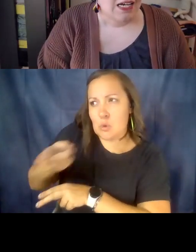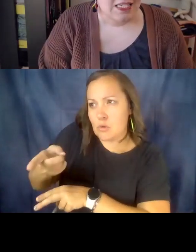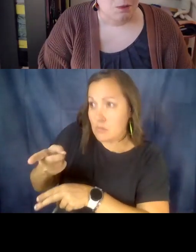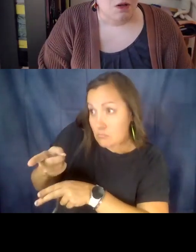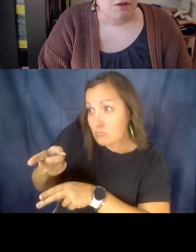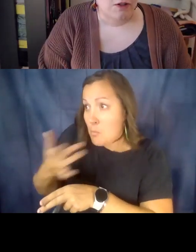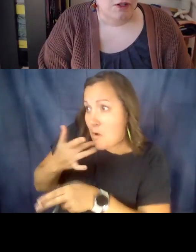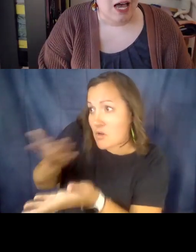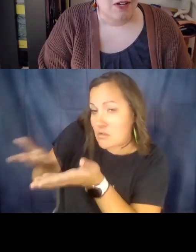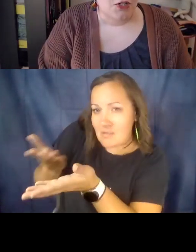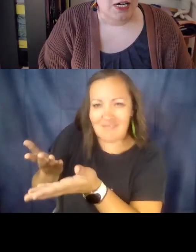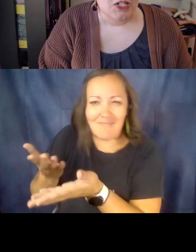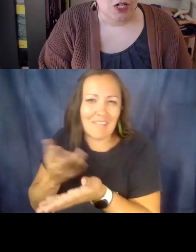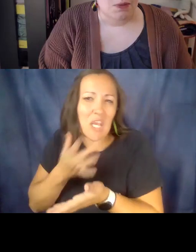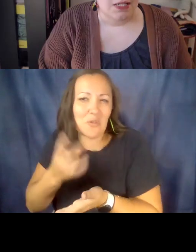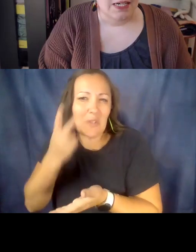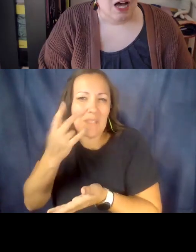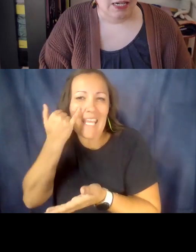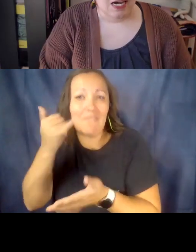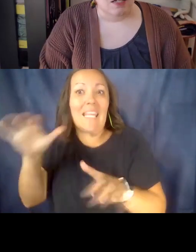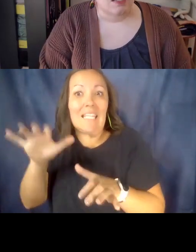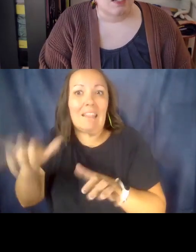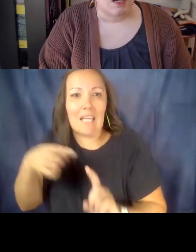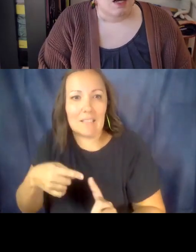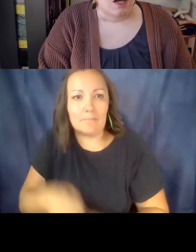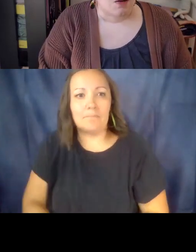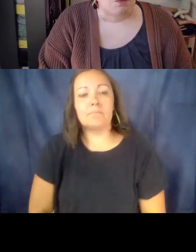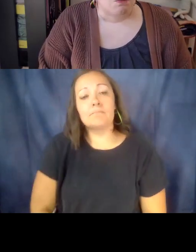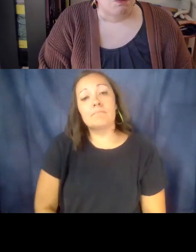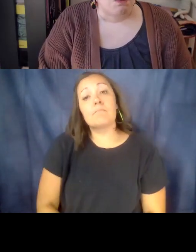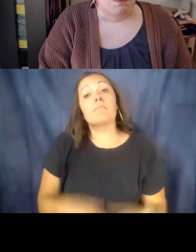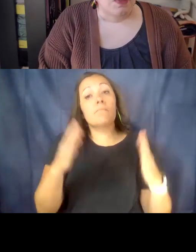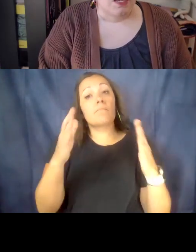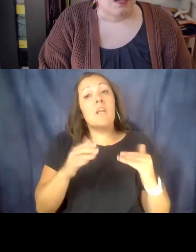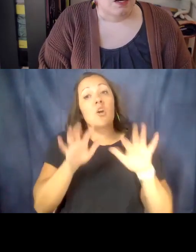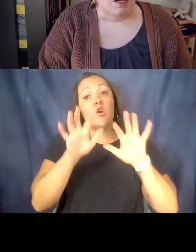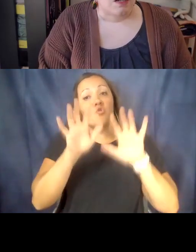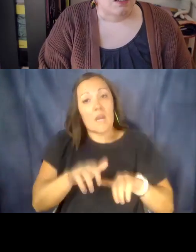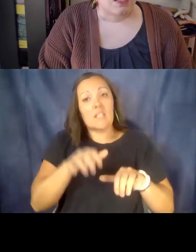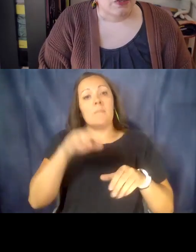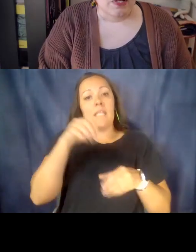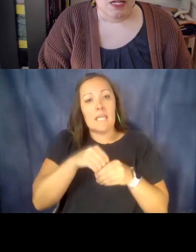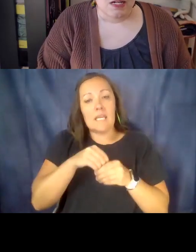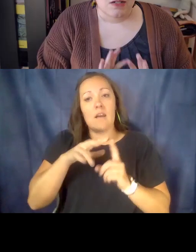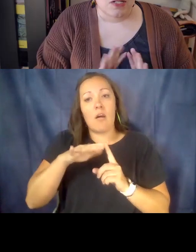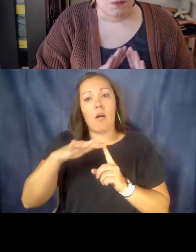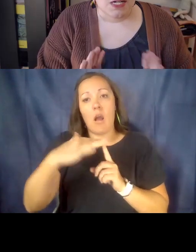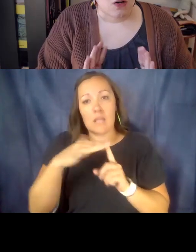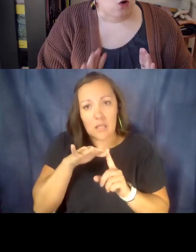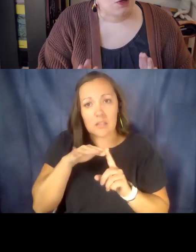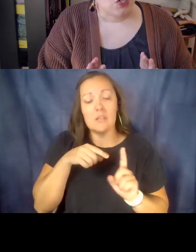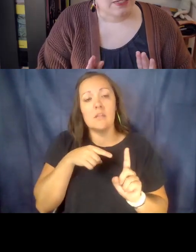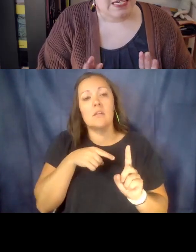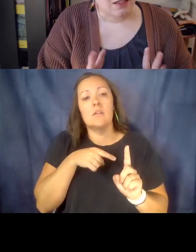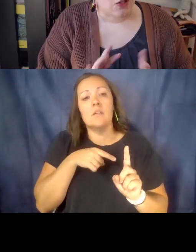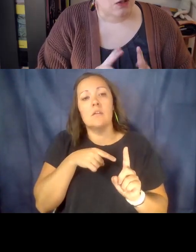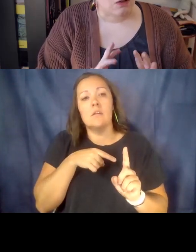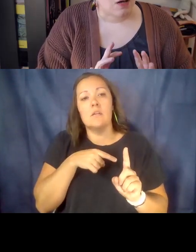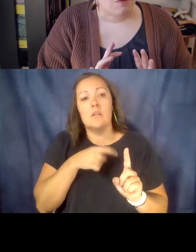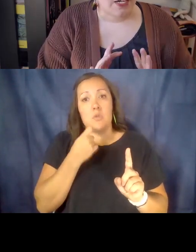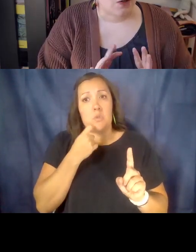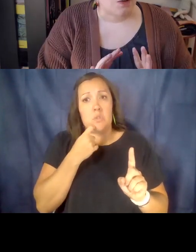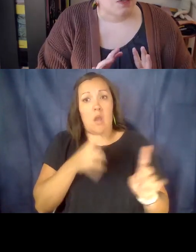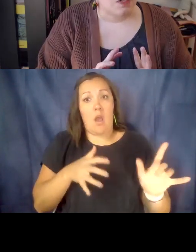An example for having a transcript and context, the W3C updated a bunch of neat little videos